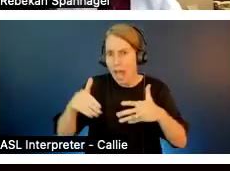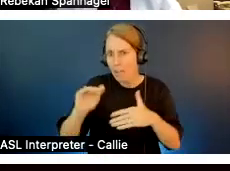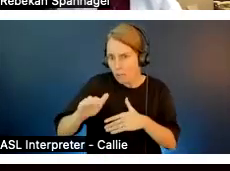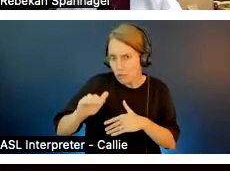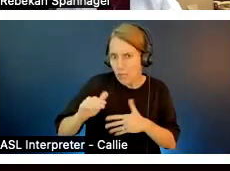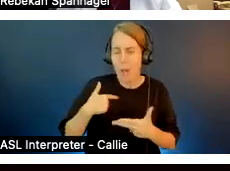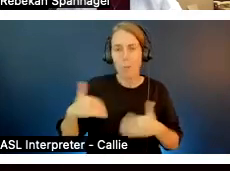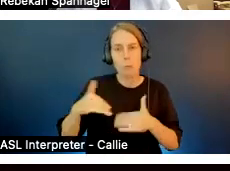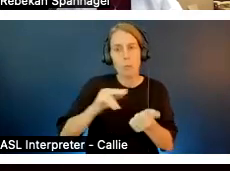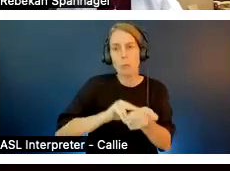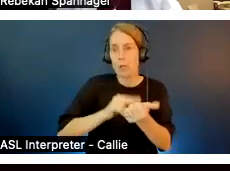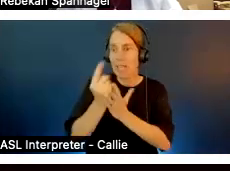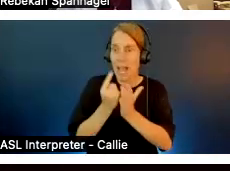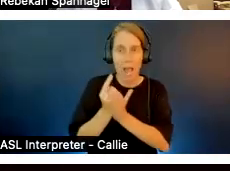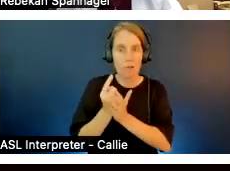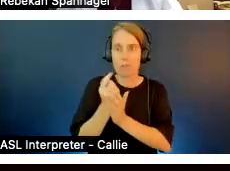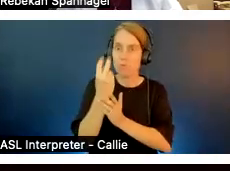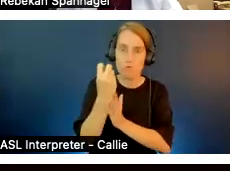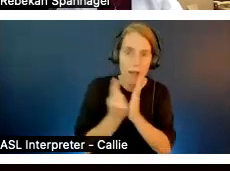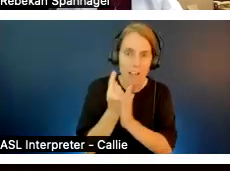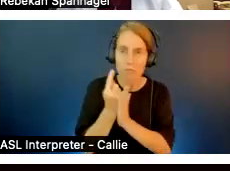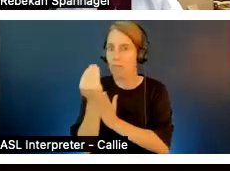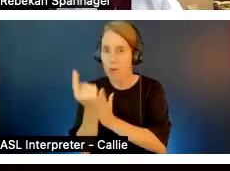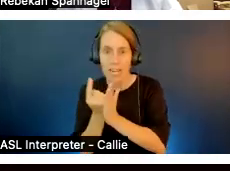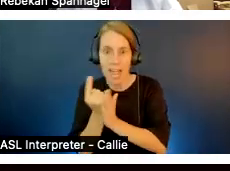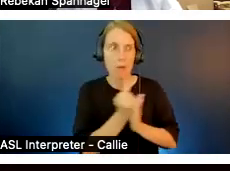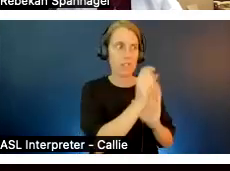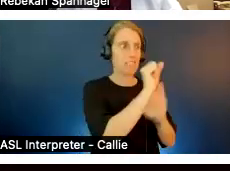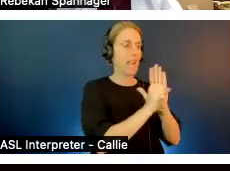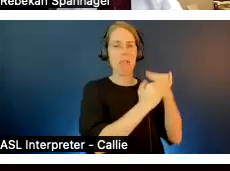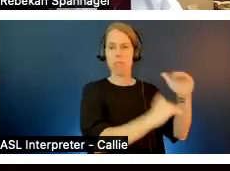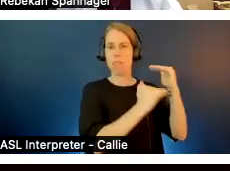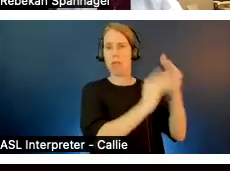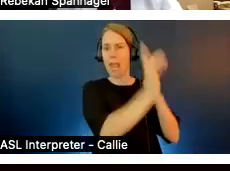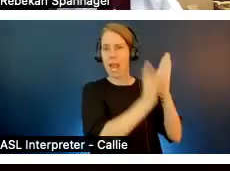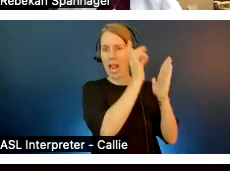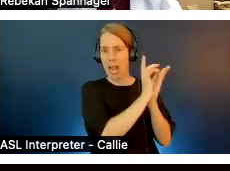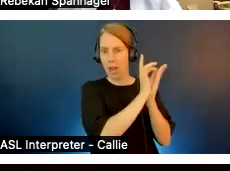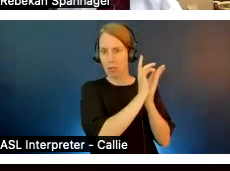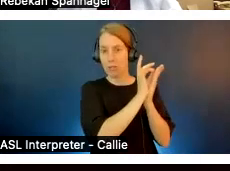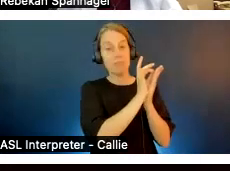would generally cover because that child um is eligible under the epsdt program they've been